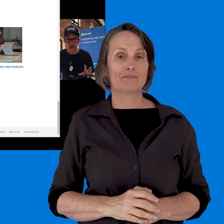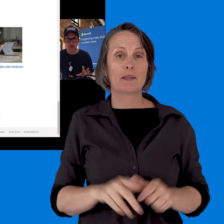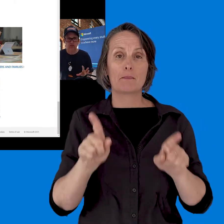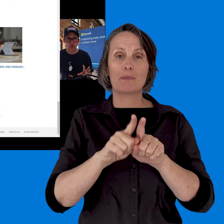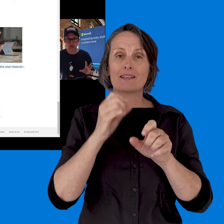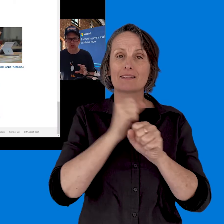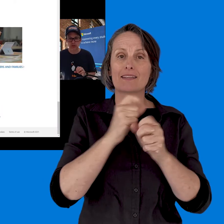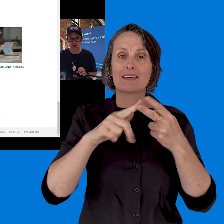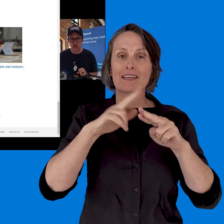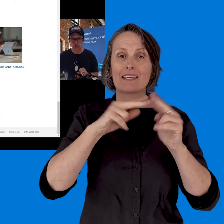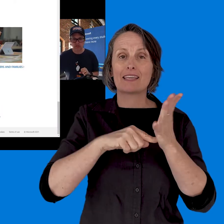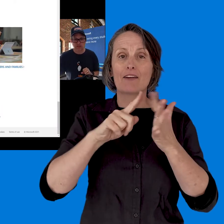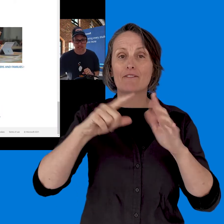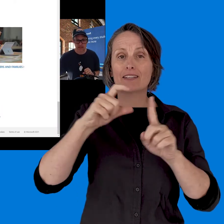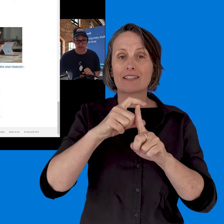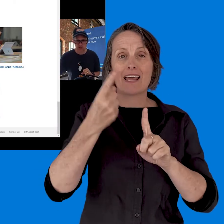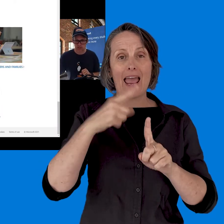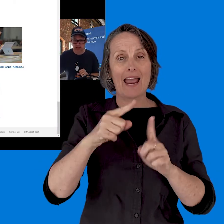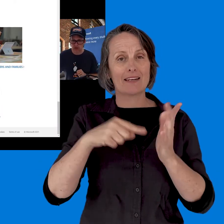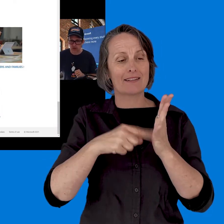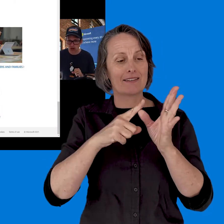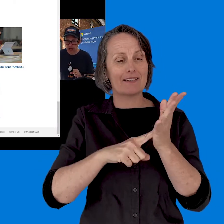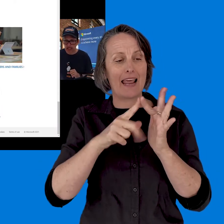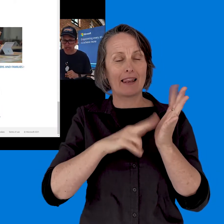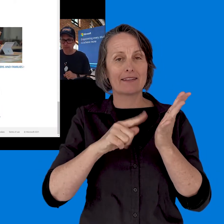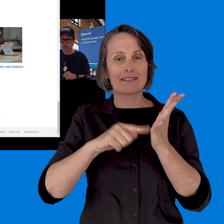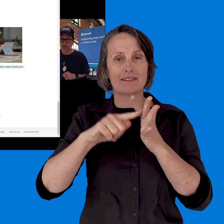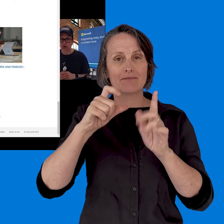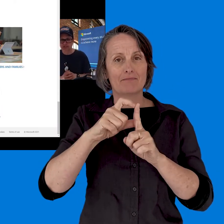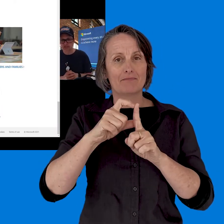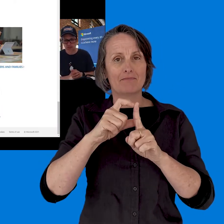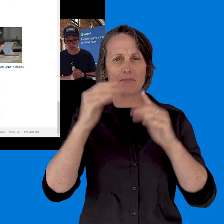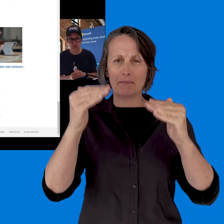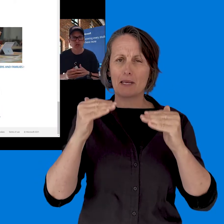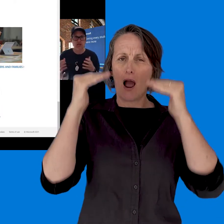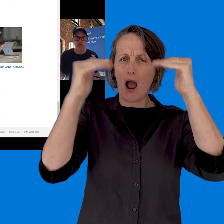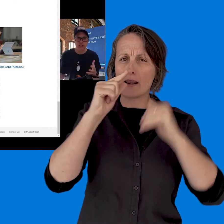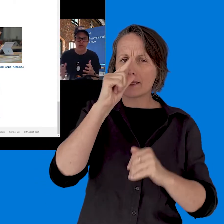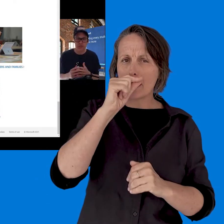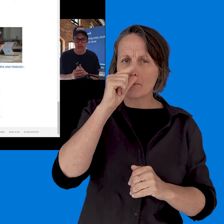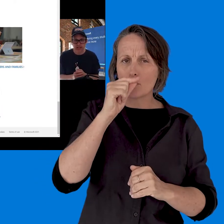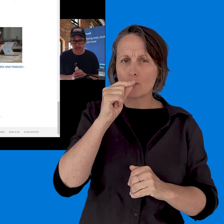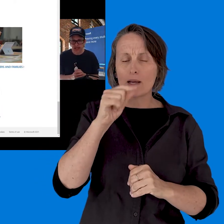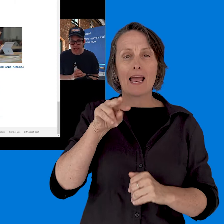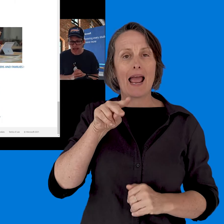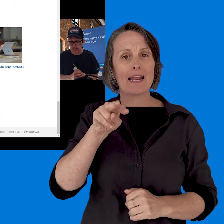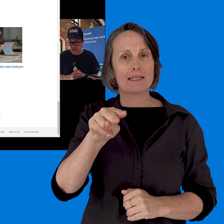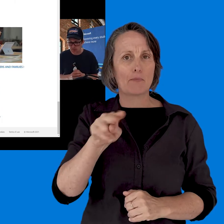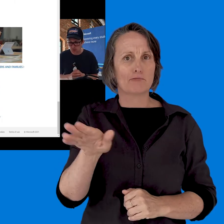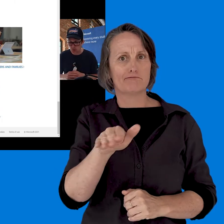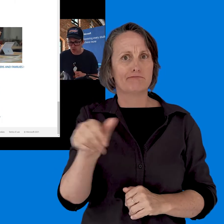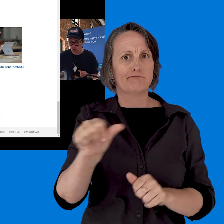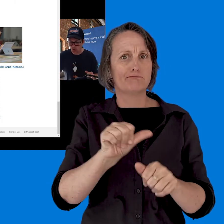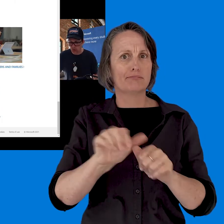And then also what used to be called gifted and talented, which is now called highly capable and twice-exceptional. You can jump in there and explore all